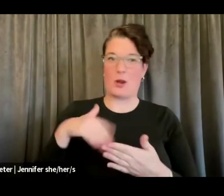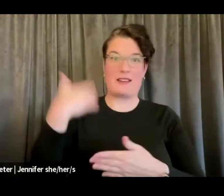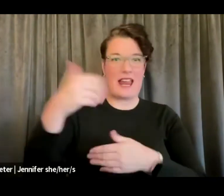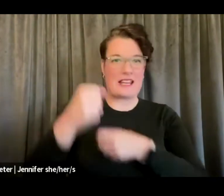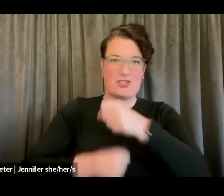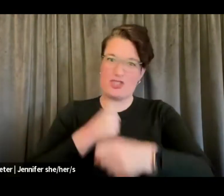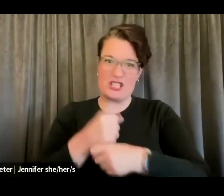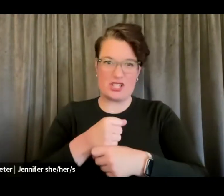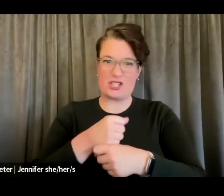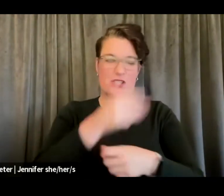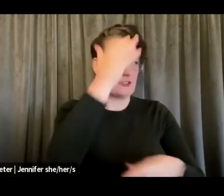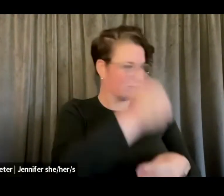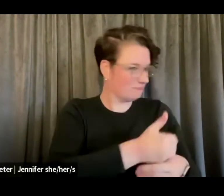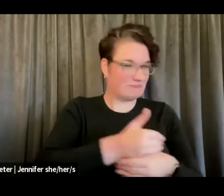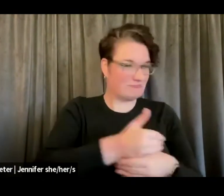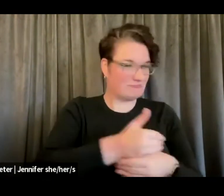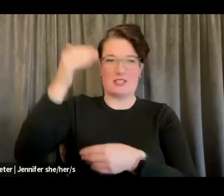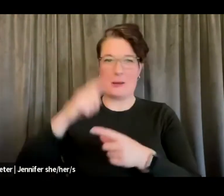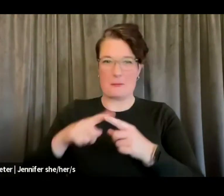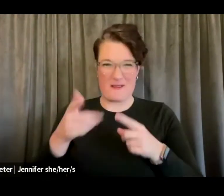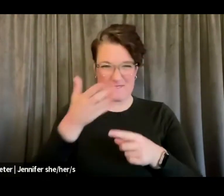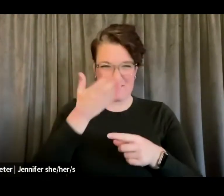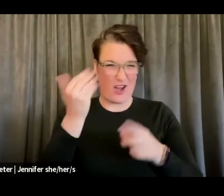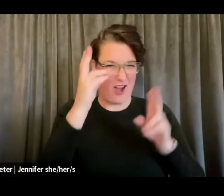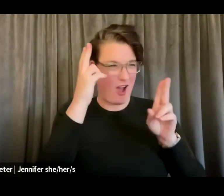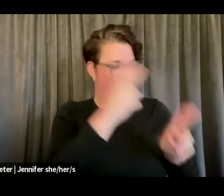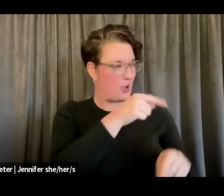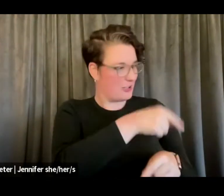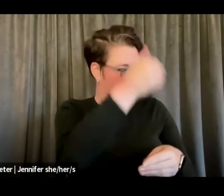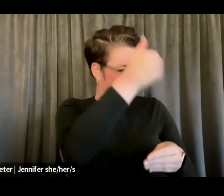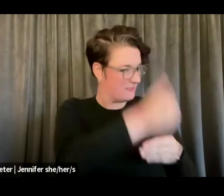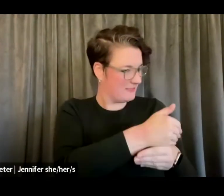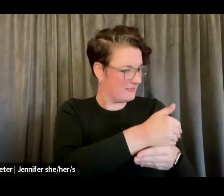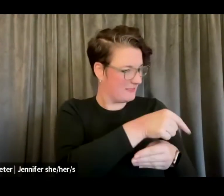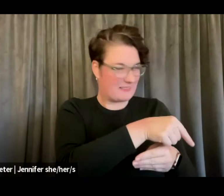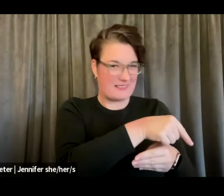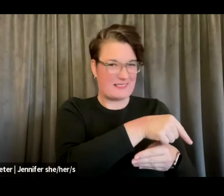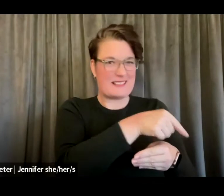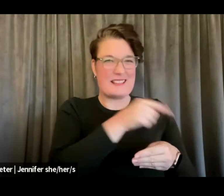like last year just ended so that we can begin into this next time.